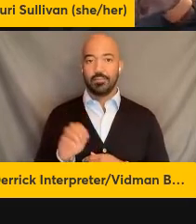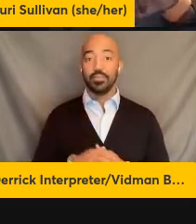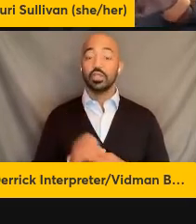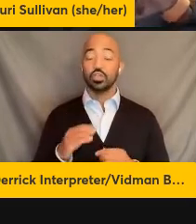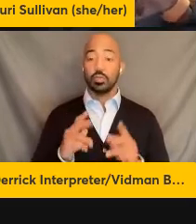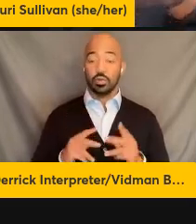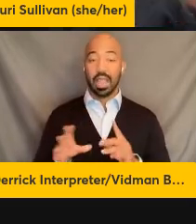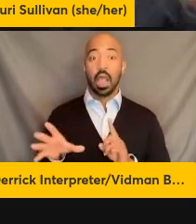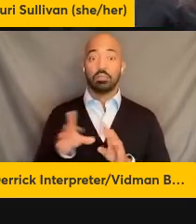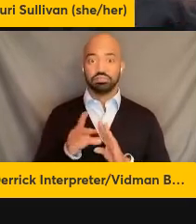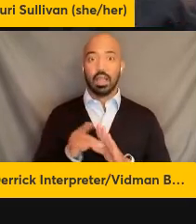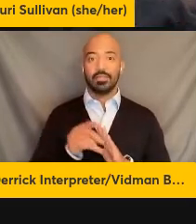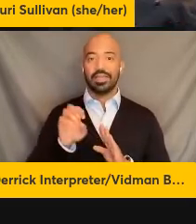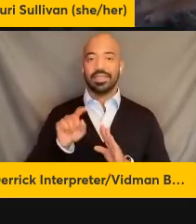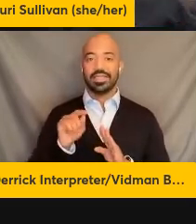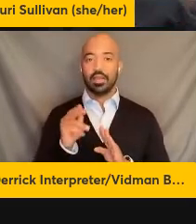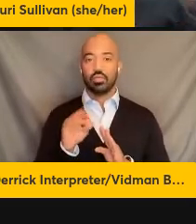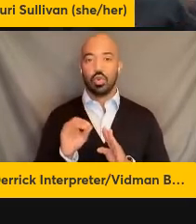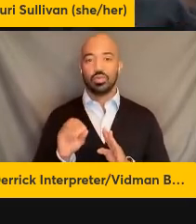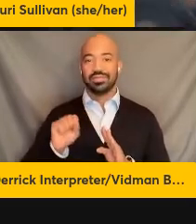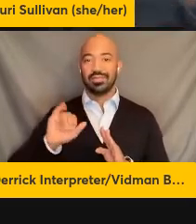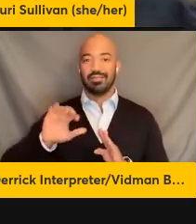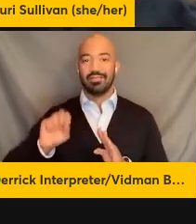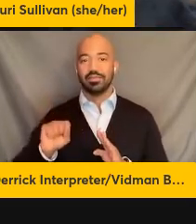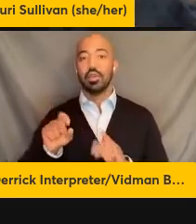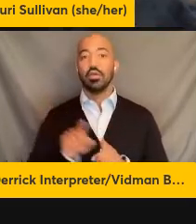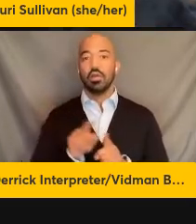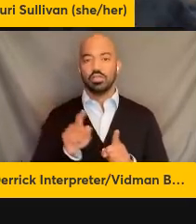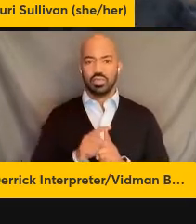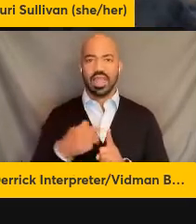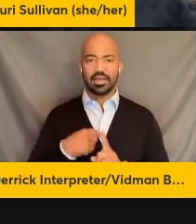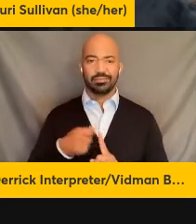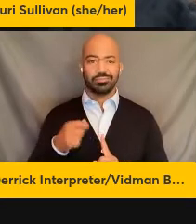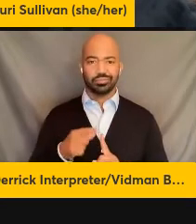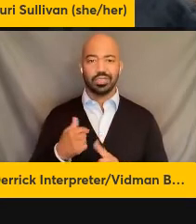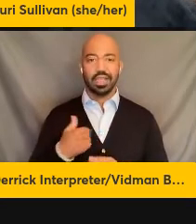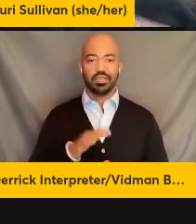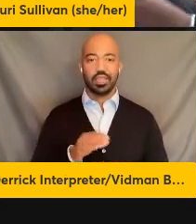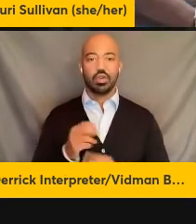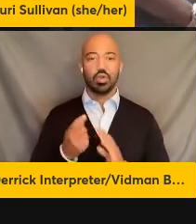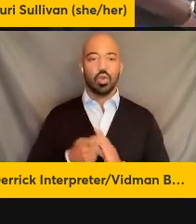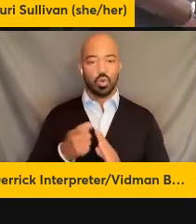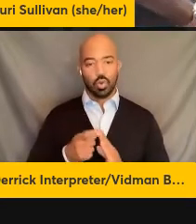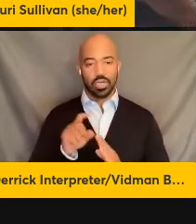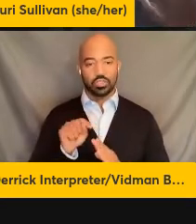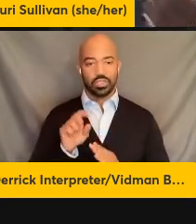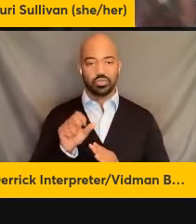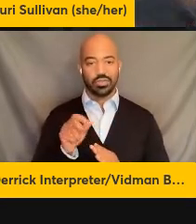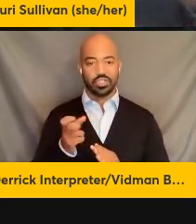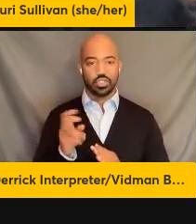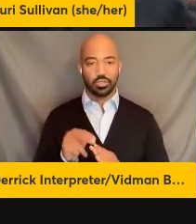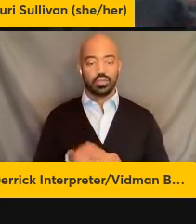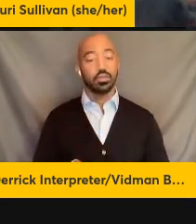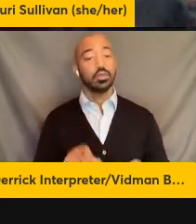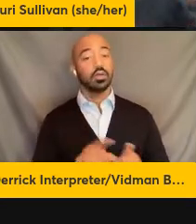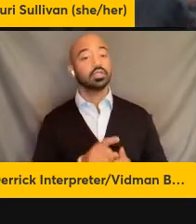That sends an environmental trigger and auto regulate their own transcription. There are also specialized sensory epithelial